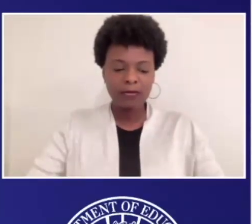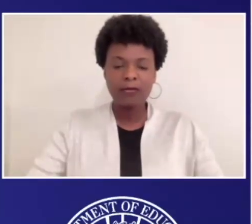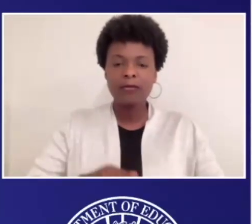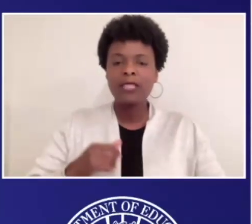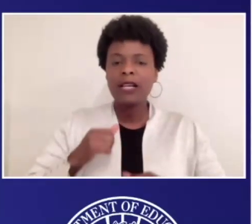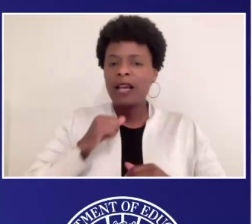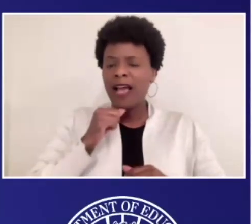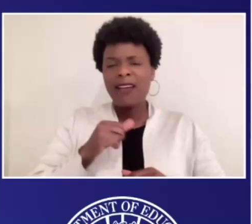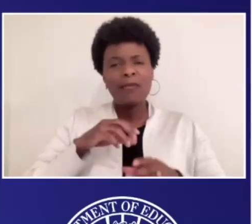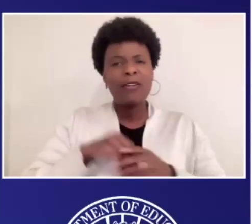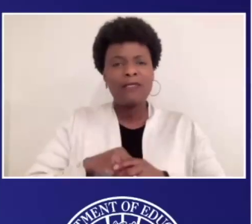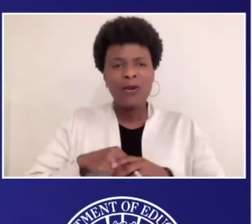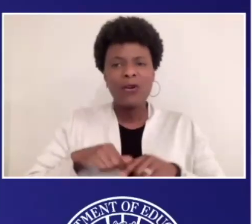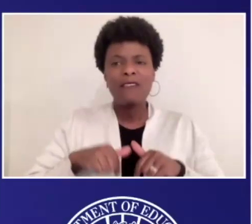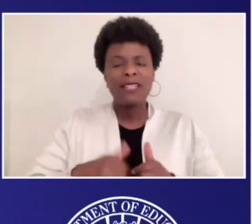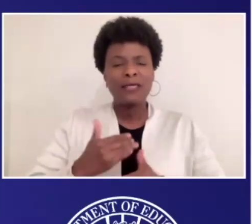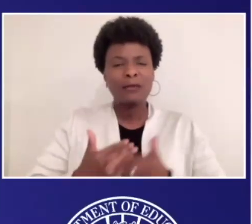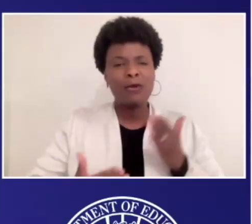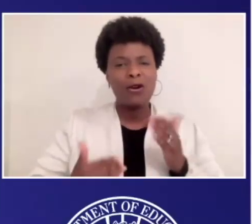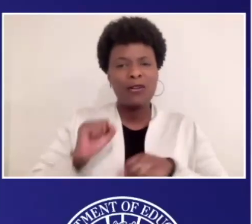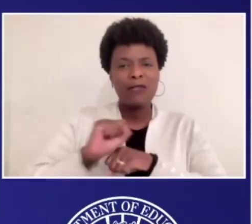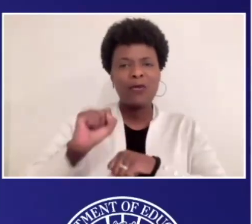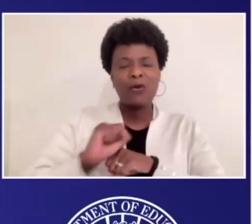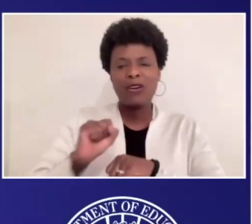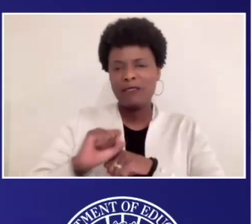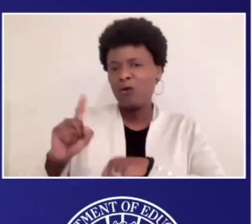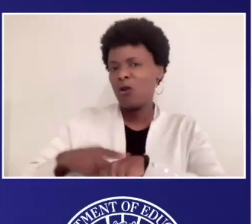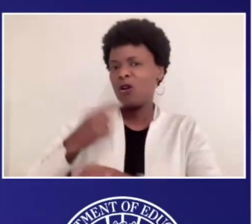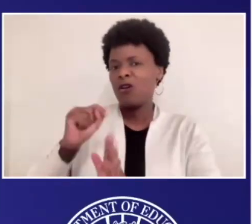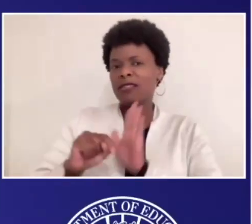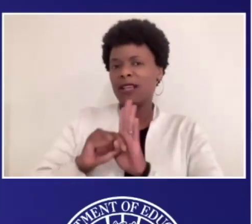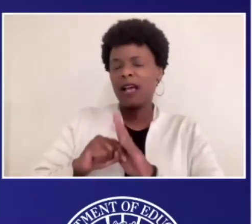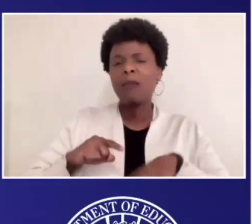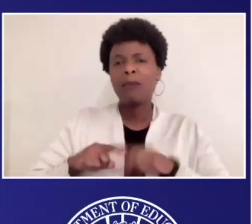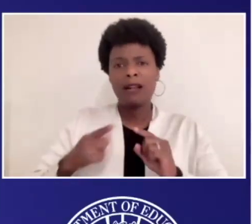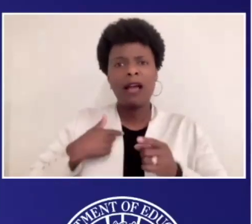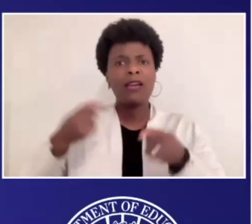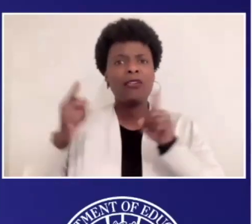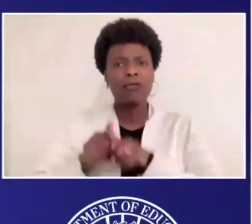this part of the work for very long. But I have to echo our Undersecretary's